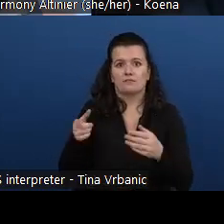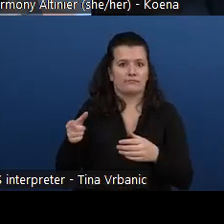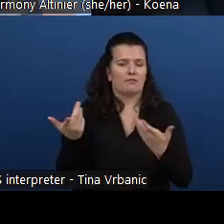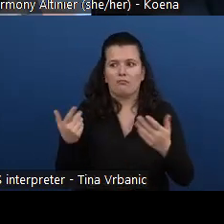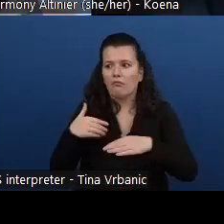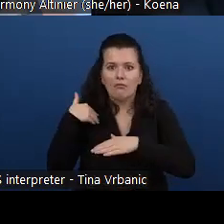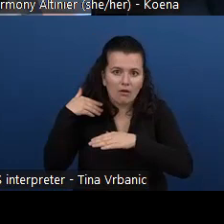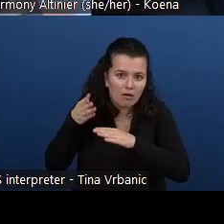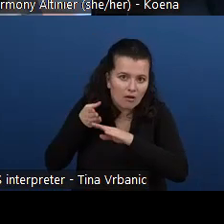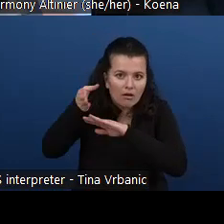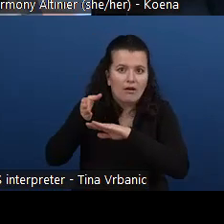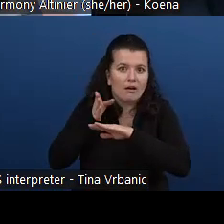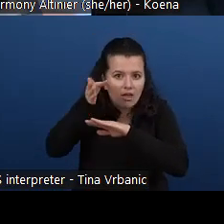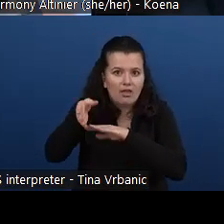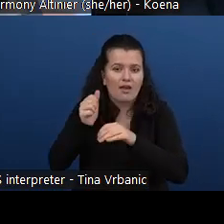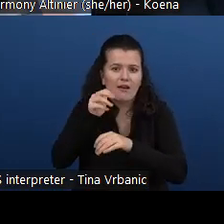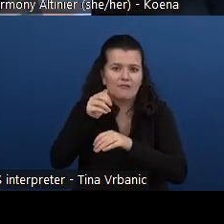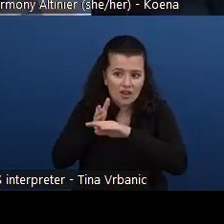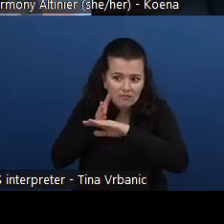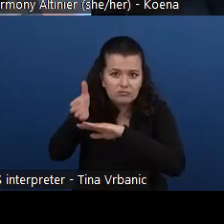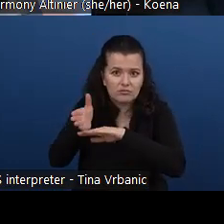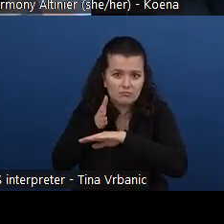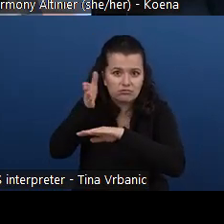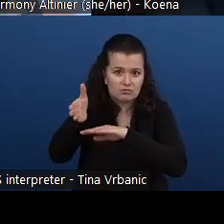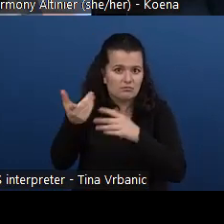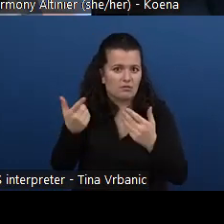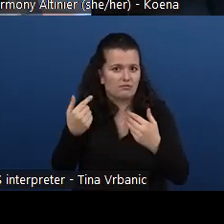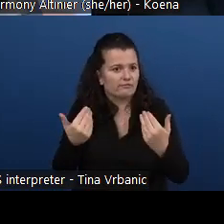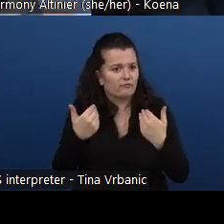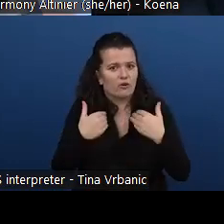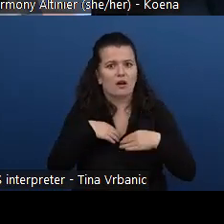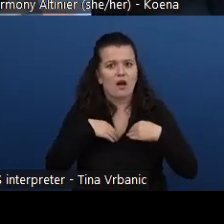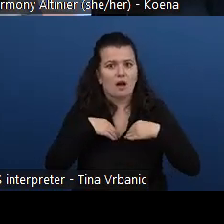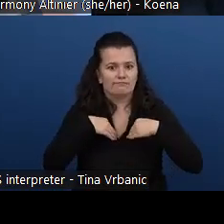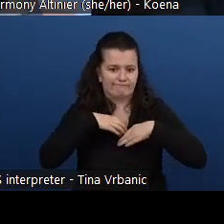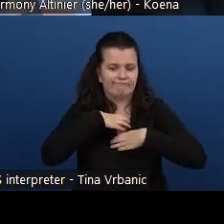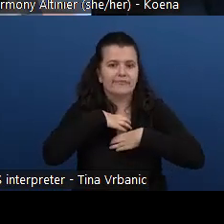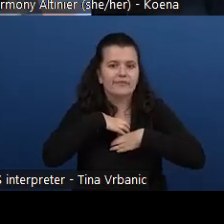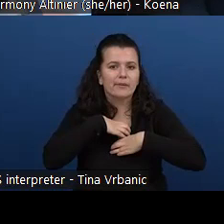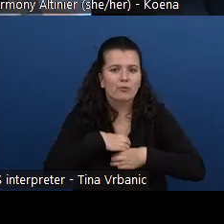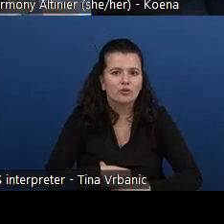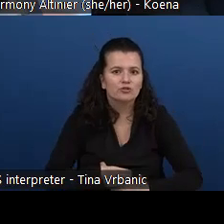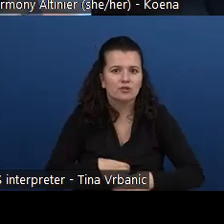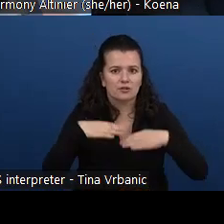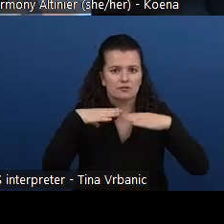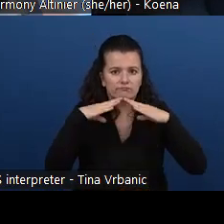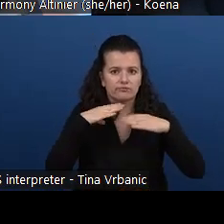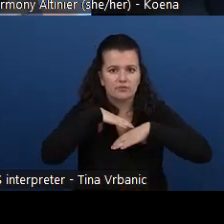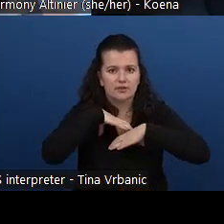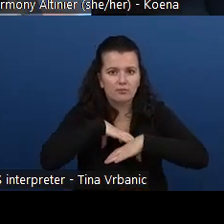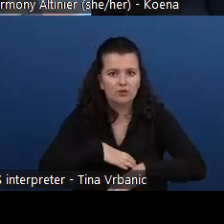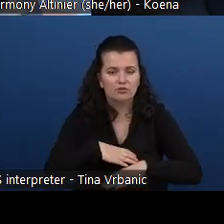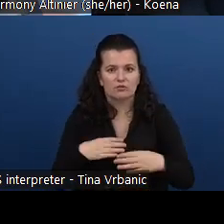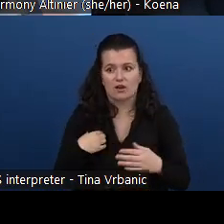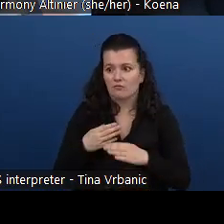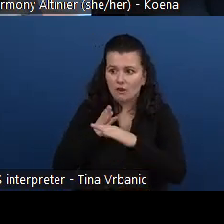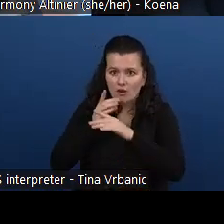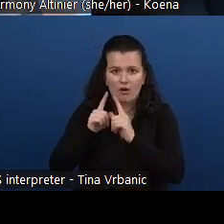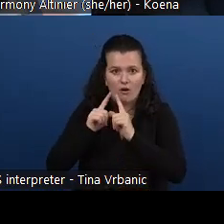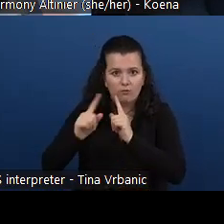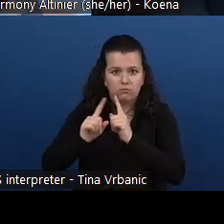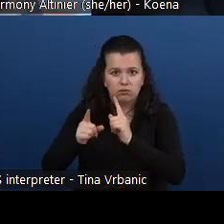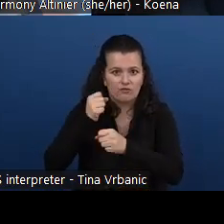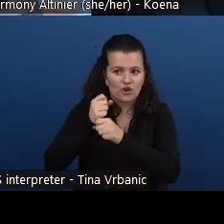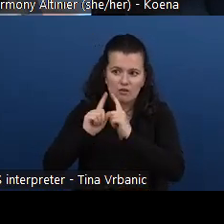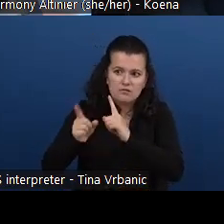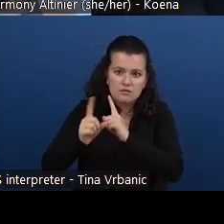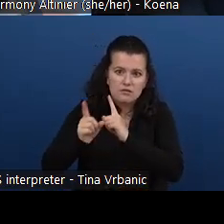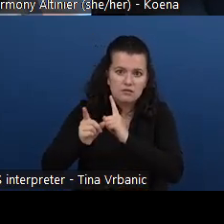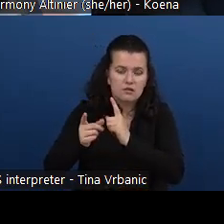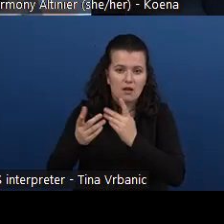So you have a problem when you go to your work and you don't have anything to do.